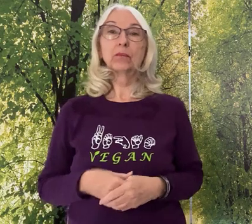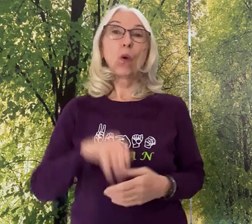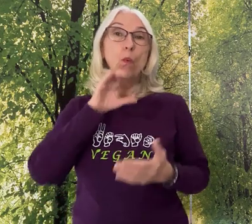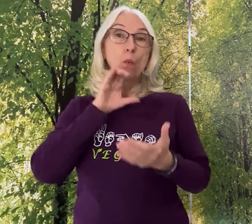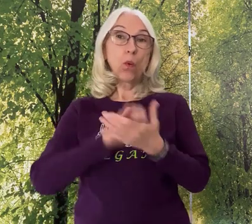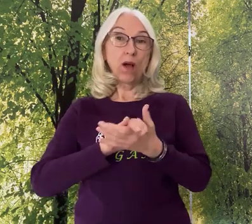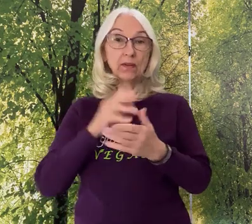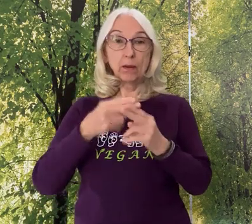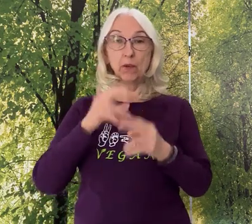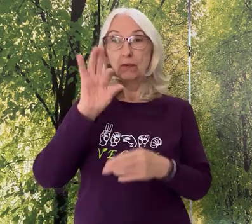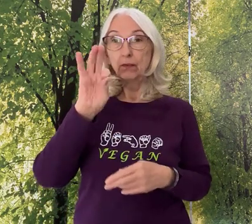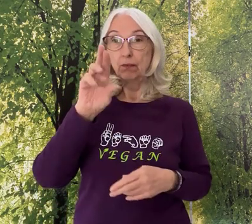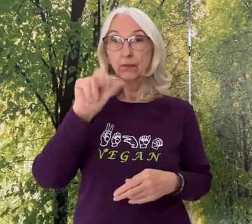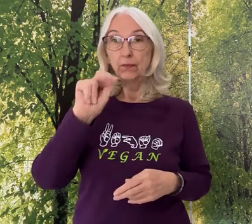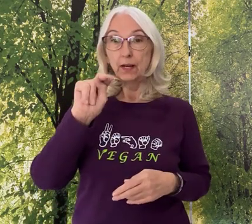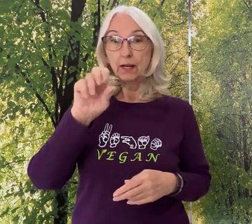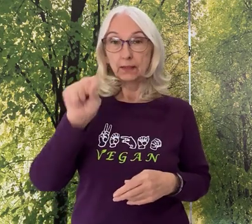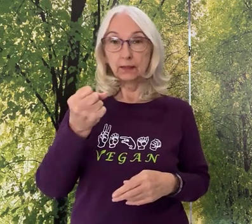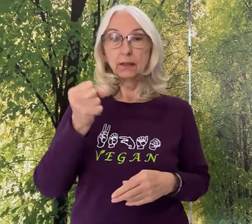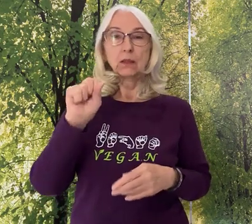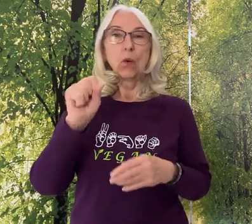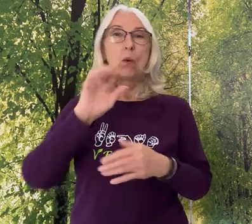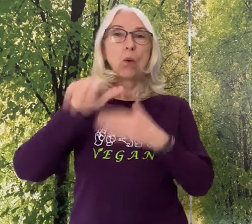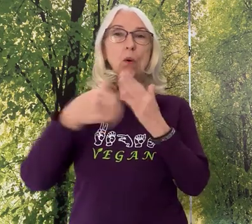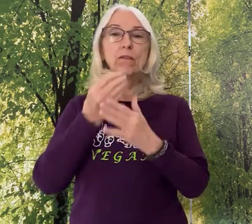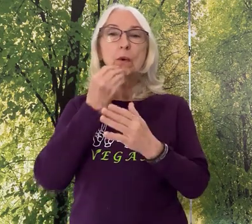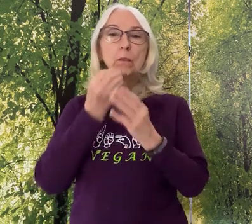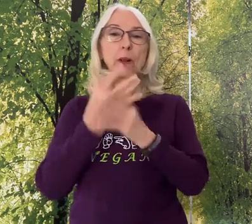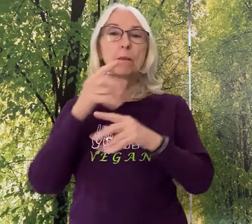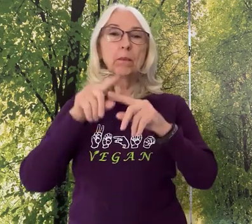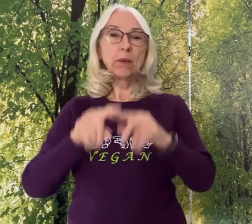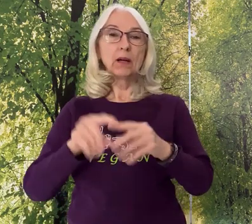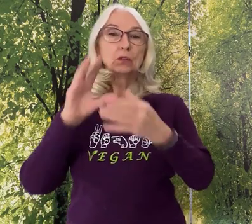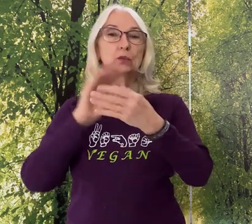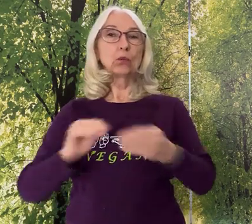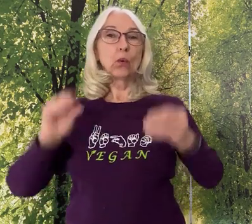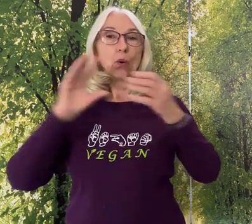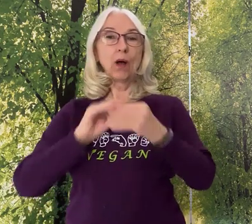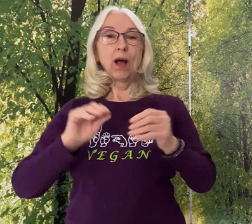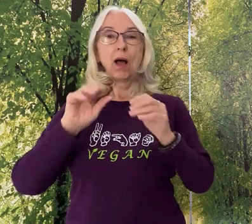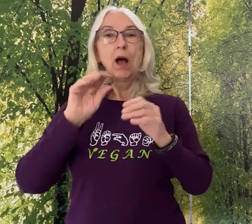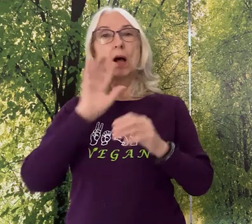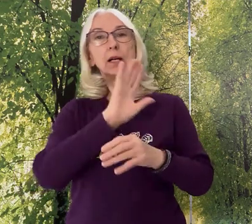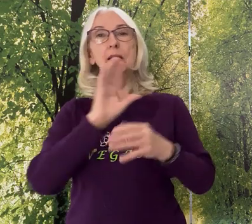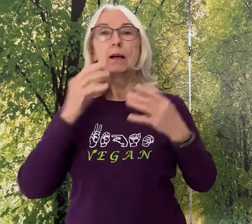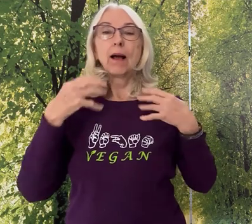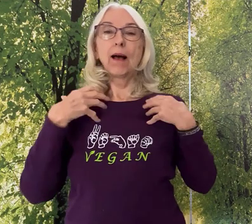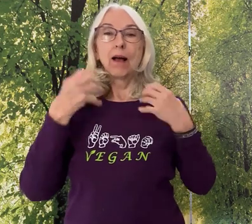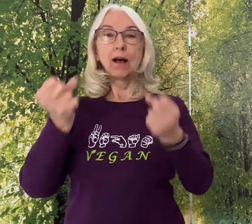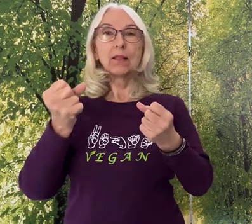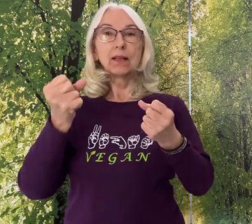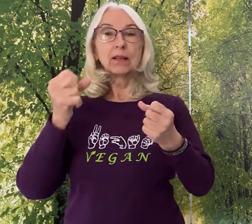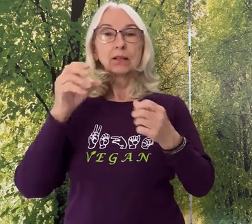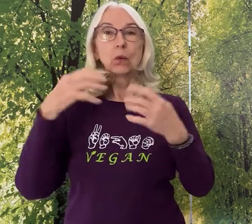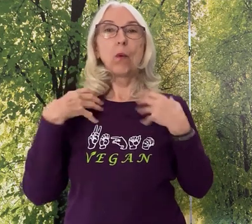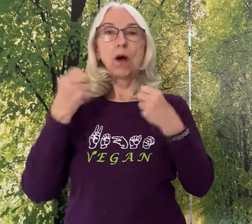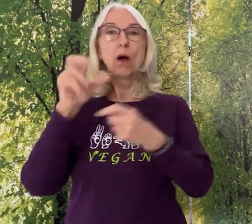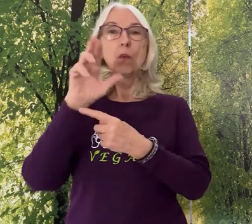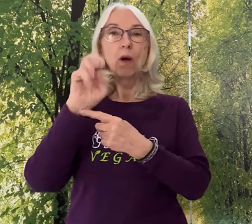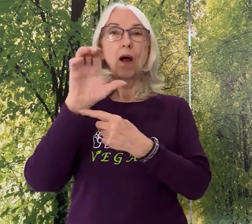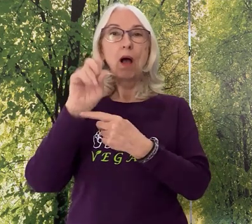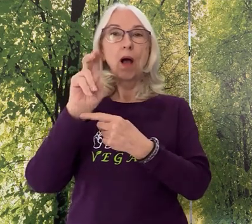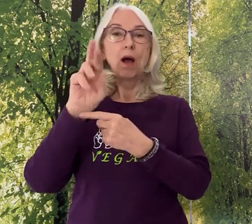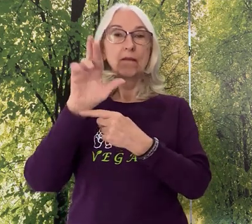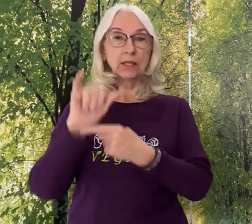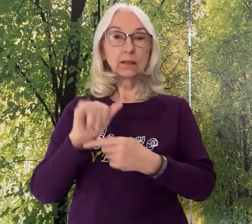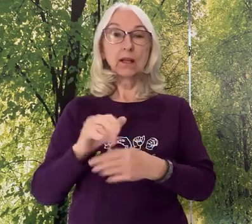Wife Fran’s whole food plant-based story of health recovery